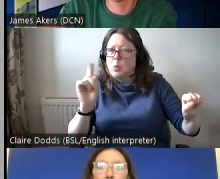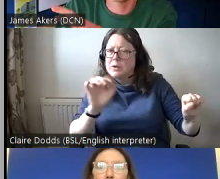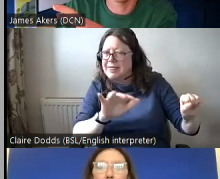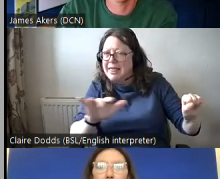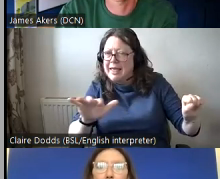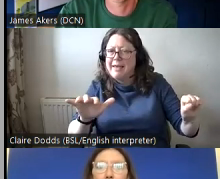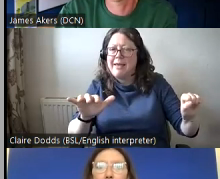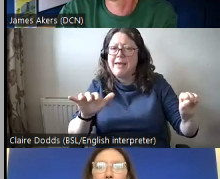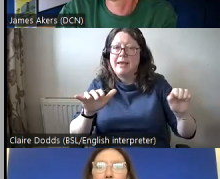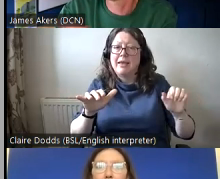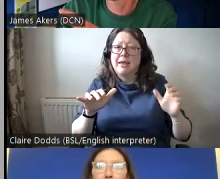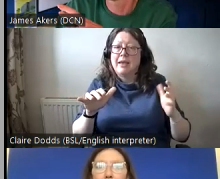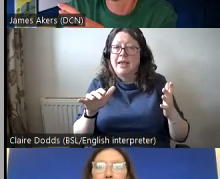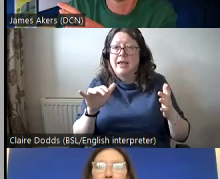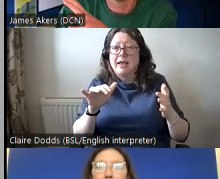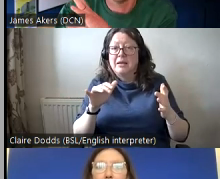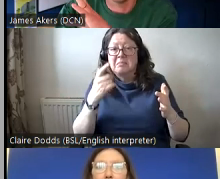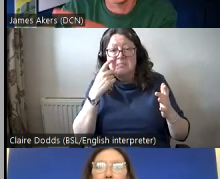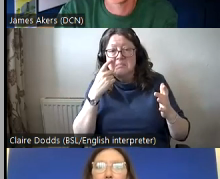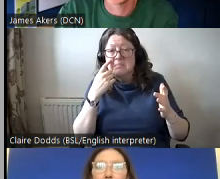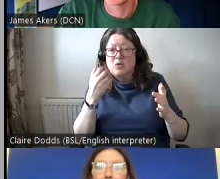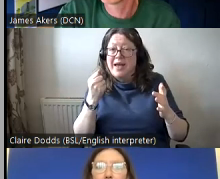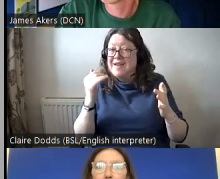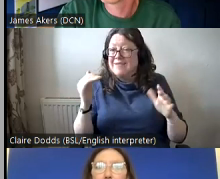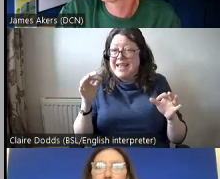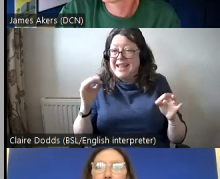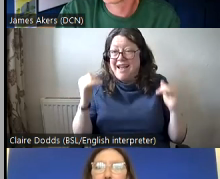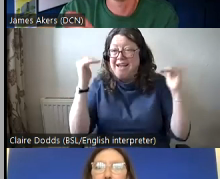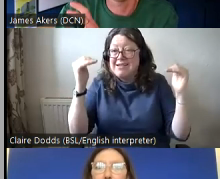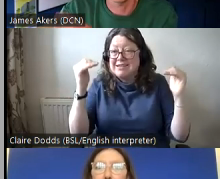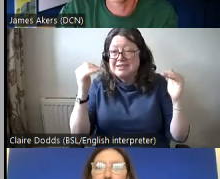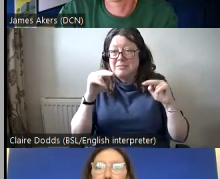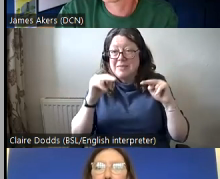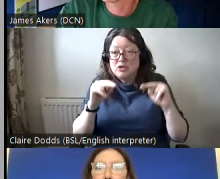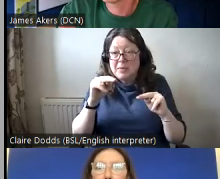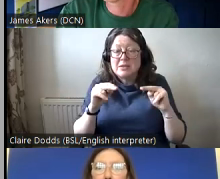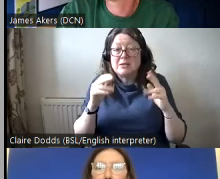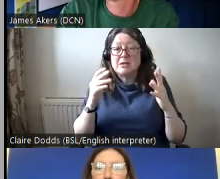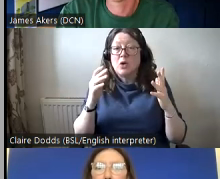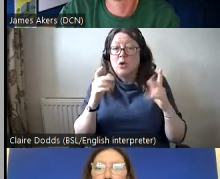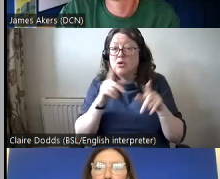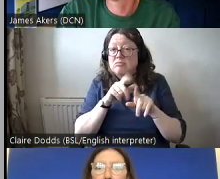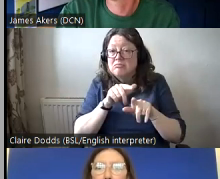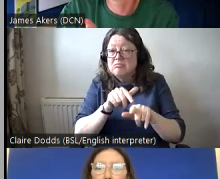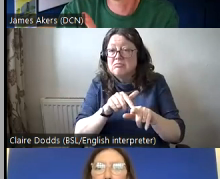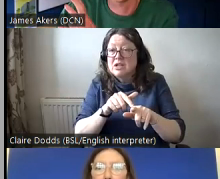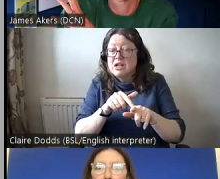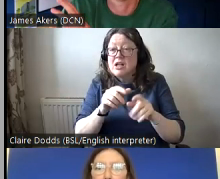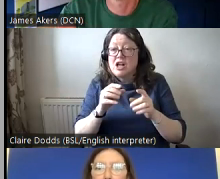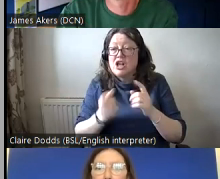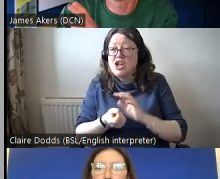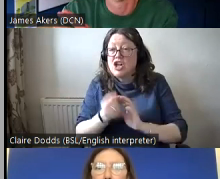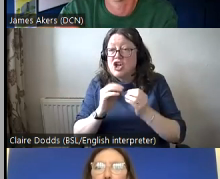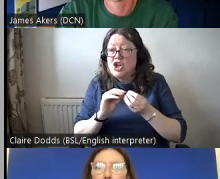if you've got enhanced measurement turned on, if you're collecting any custom events, and are you tracking key events as well? Check this list.